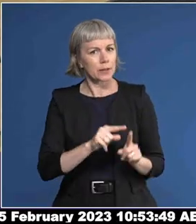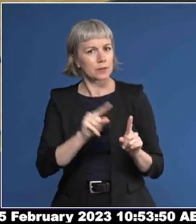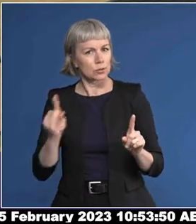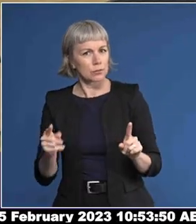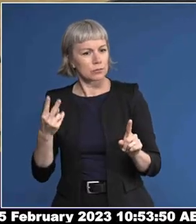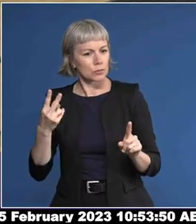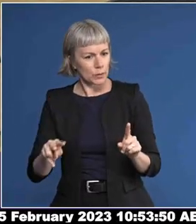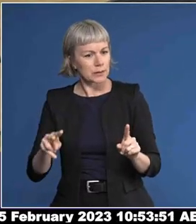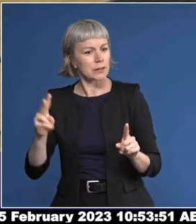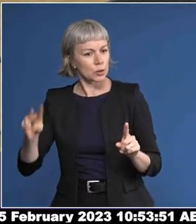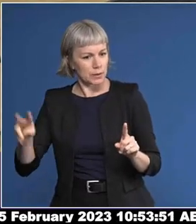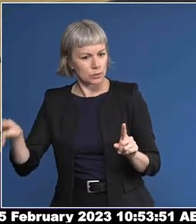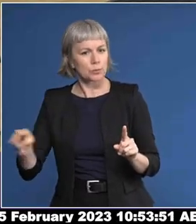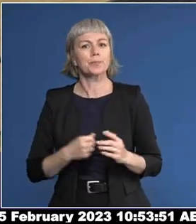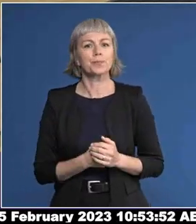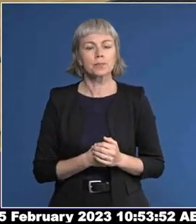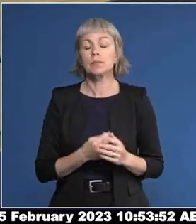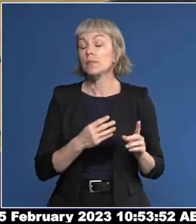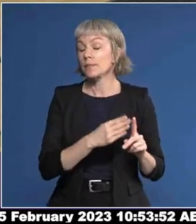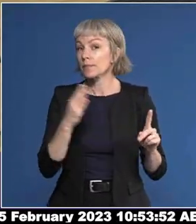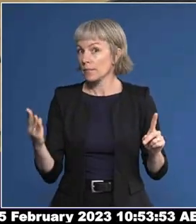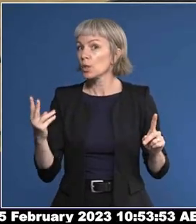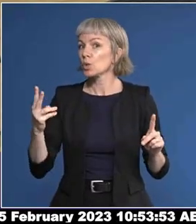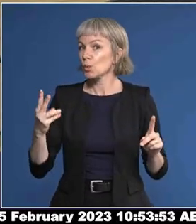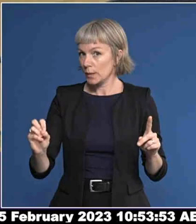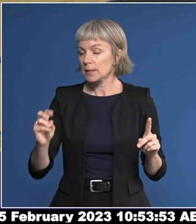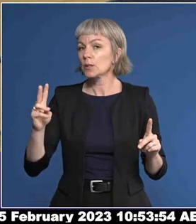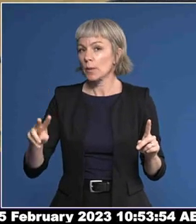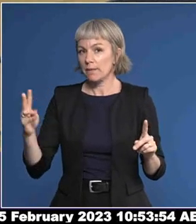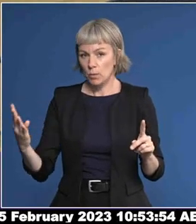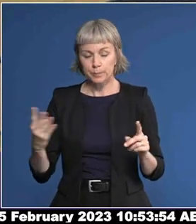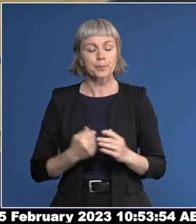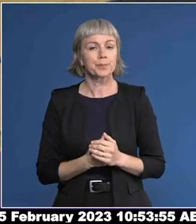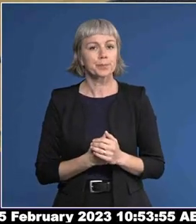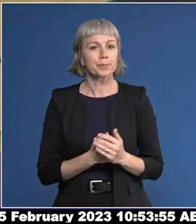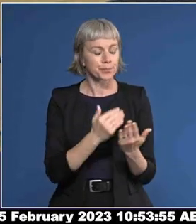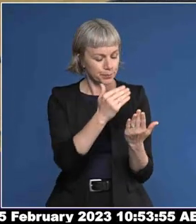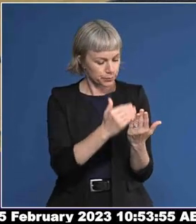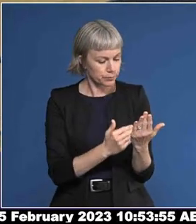in that strategy - it is paragraph 3.1, and there's a series of dot points - is: